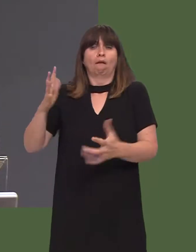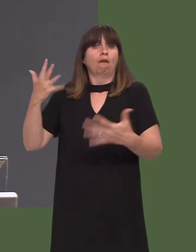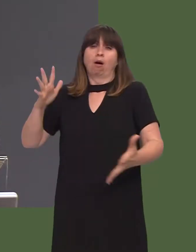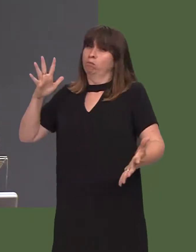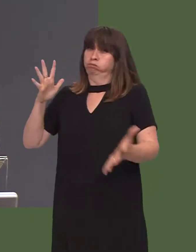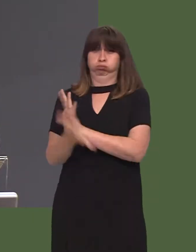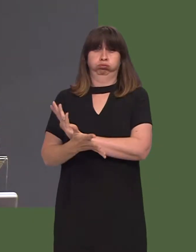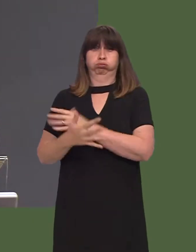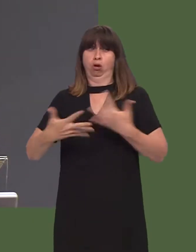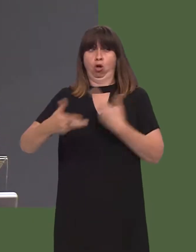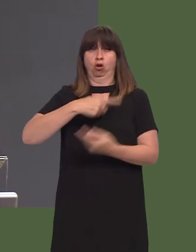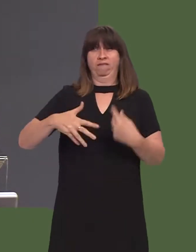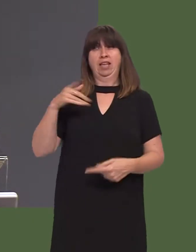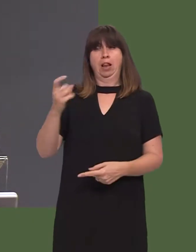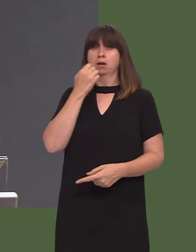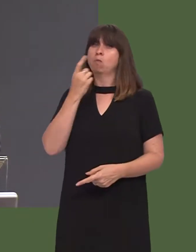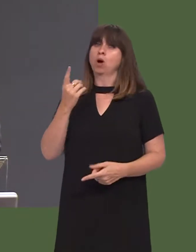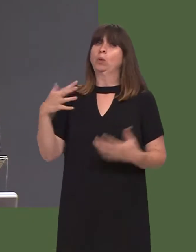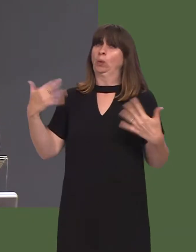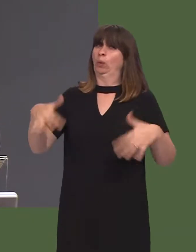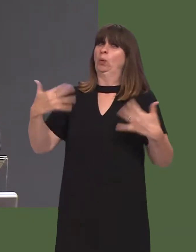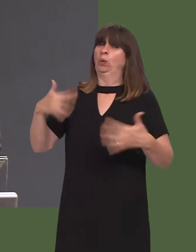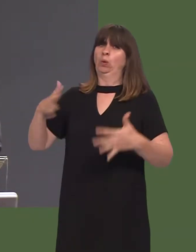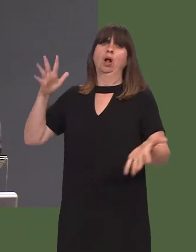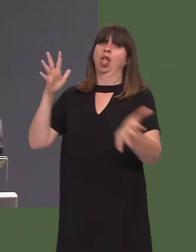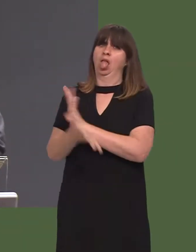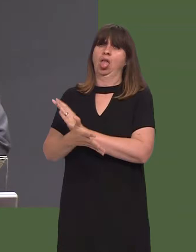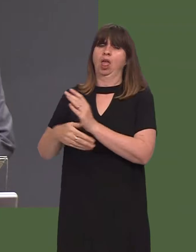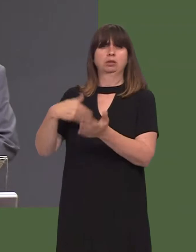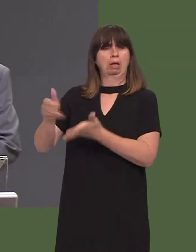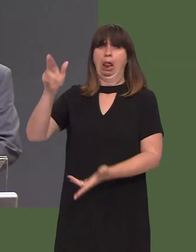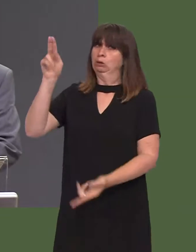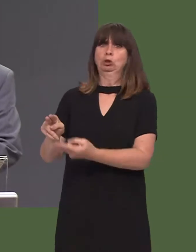of the greatest blunders of recent times in Wales. Therefore, does the First Minister